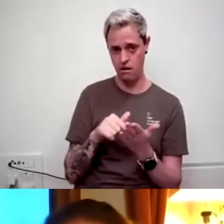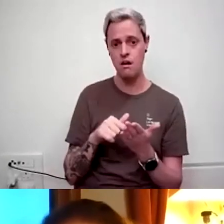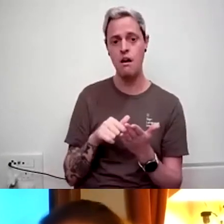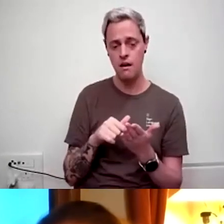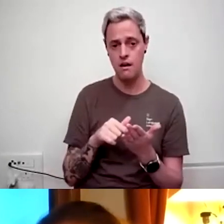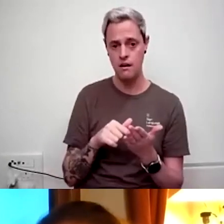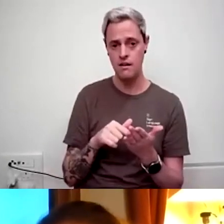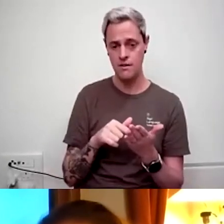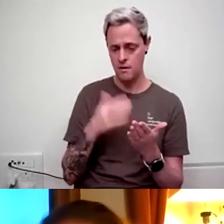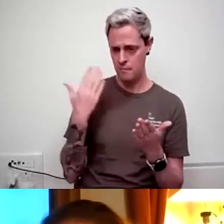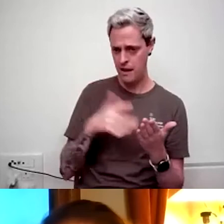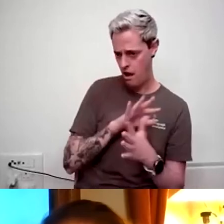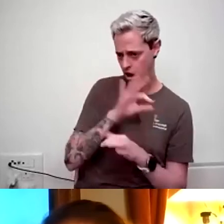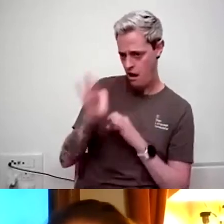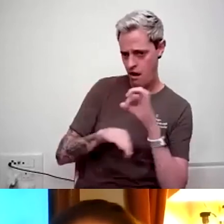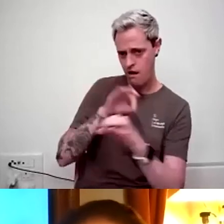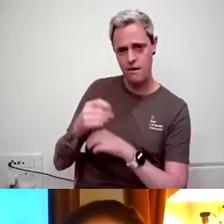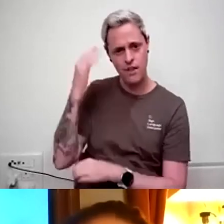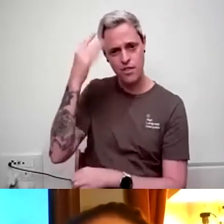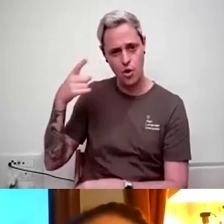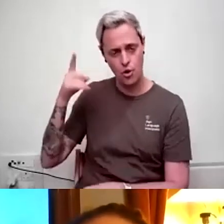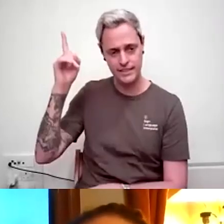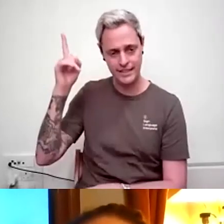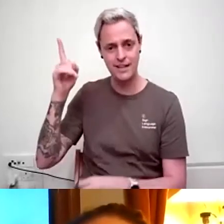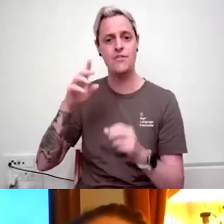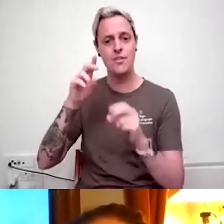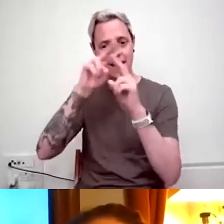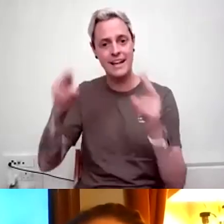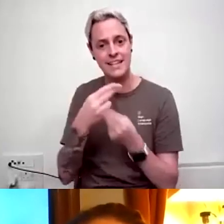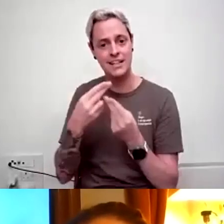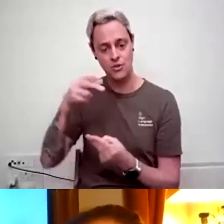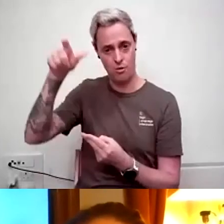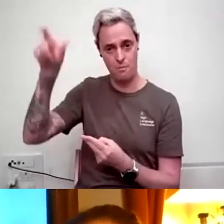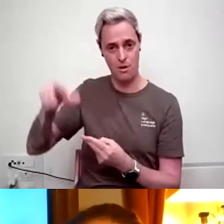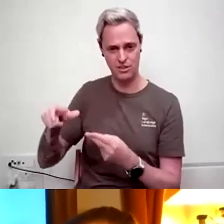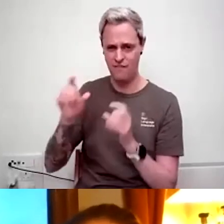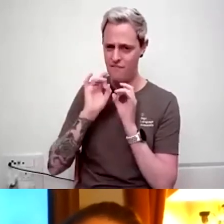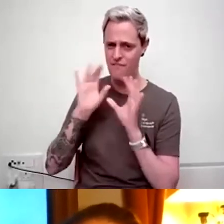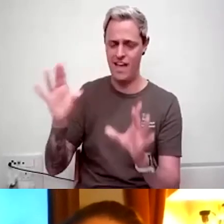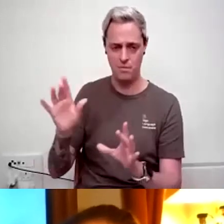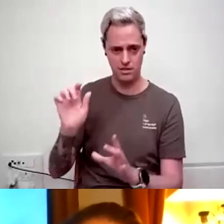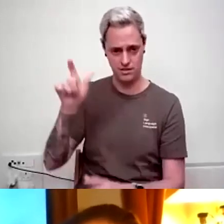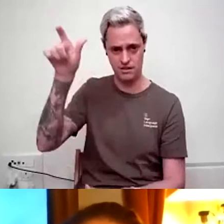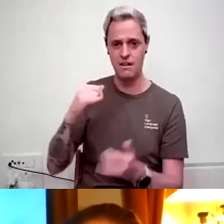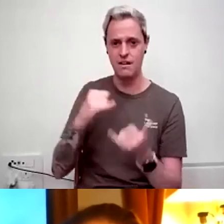cross-examines the theology of the internationally famous American theologians and ethicist, Stanley Hauerwas.